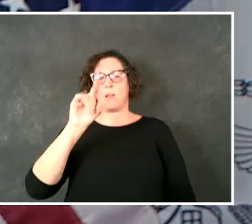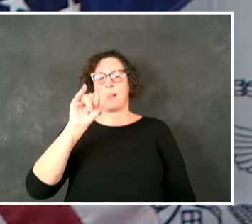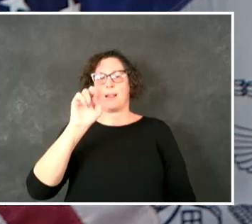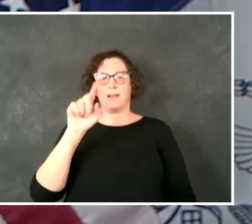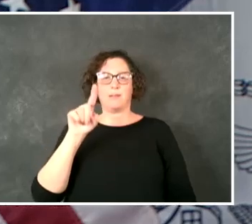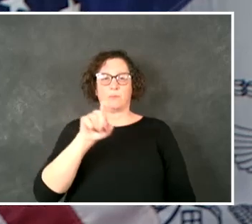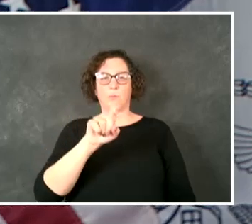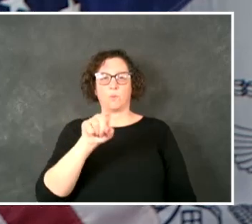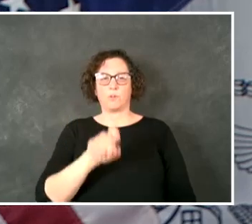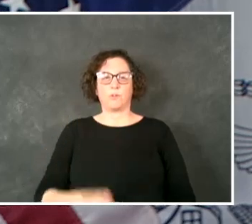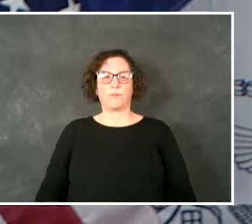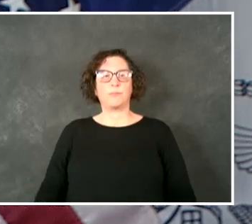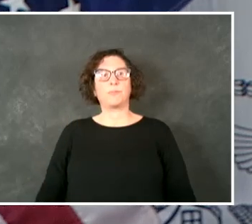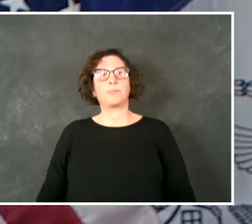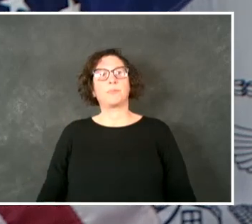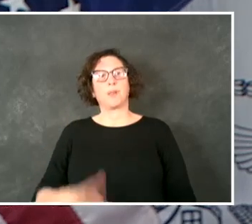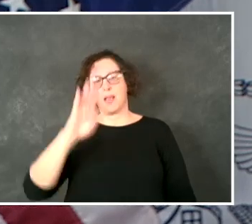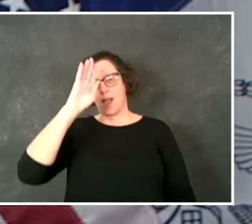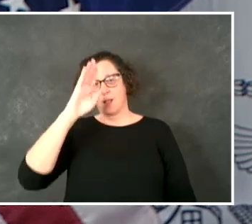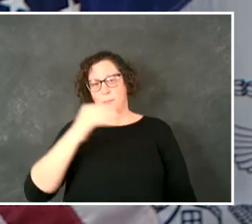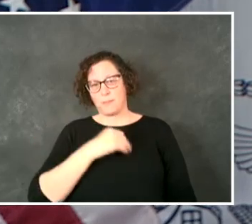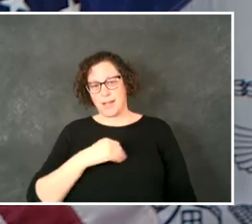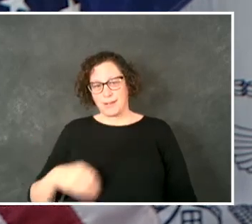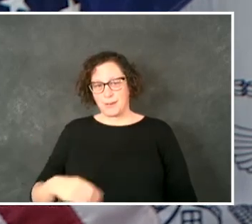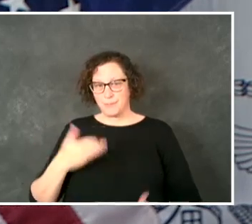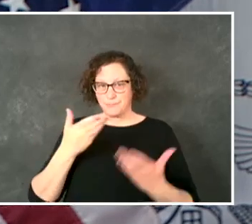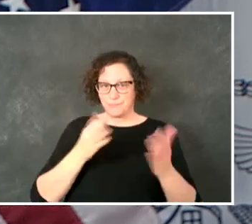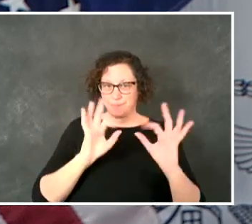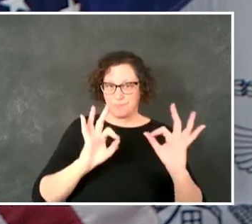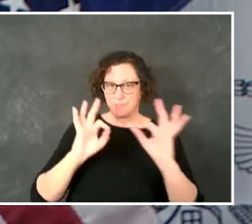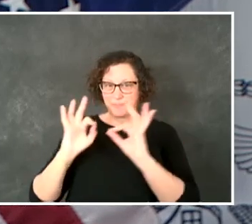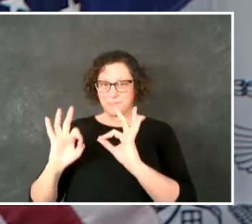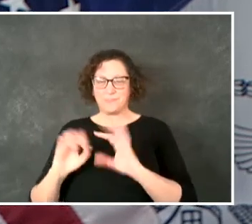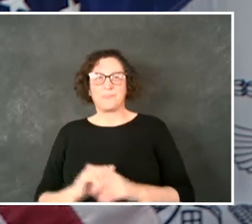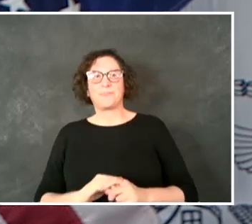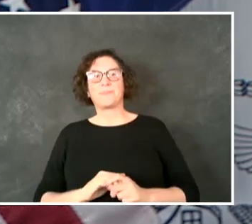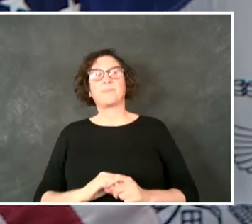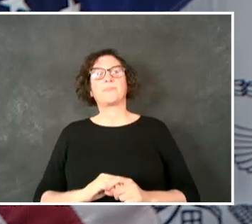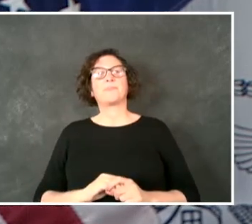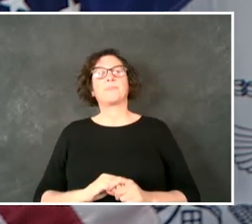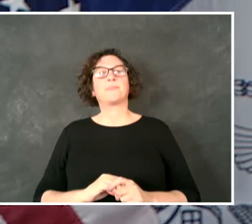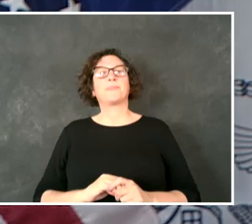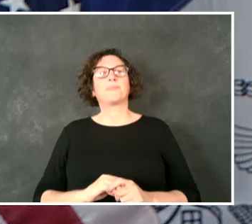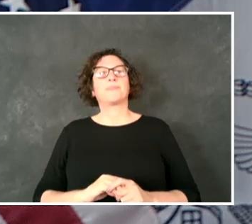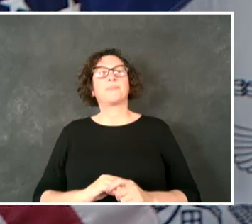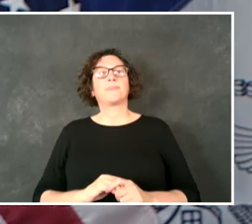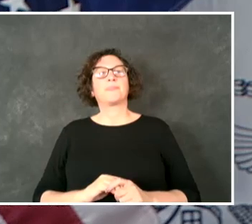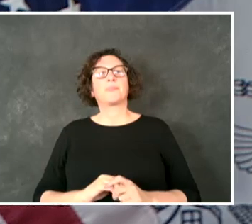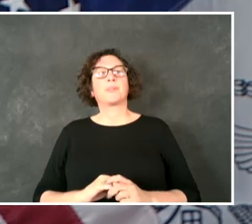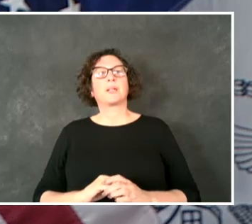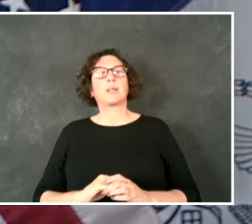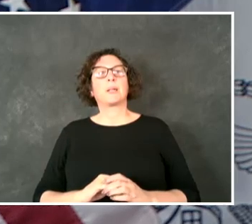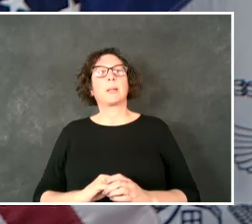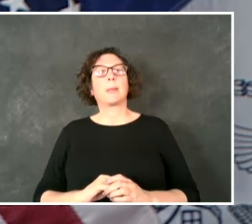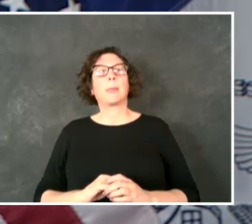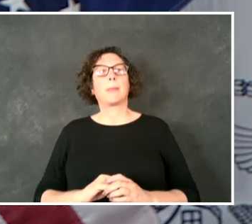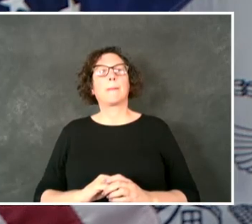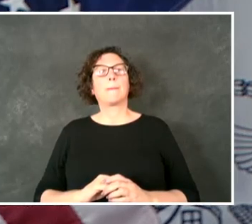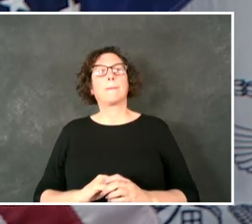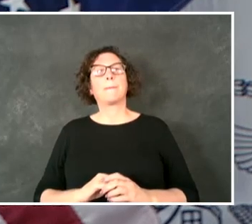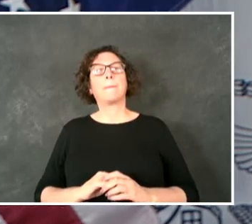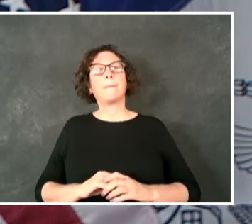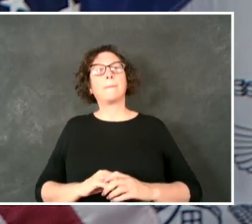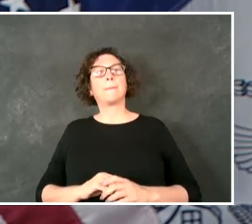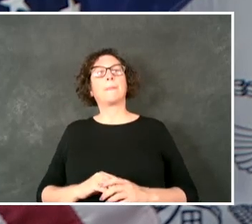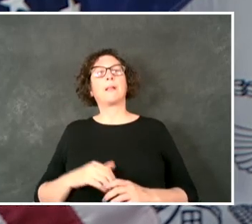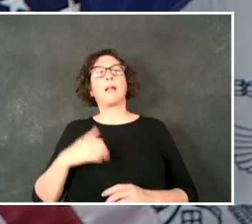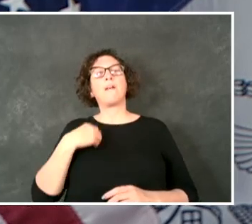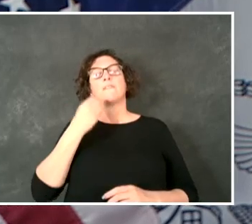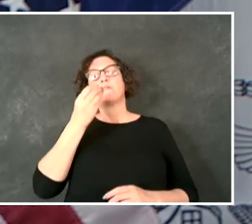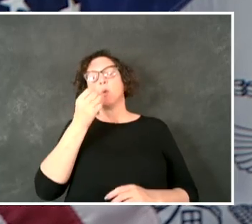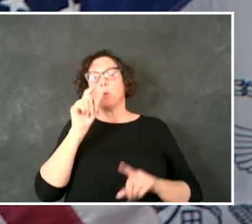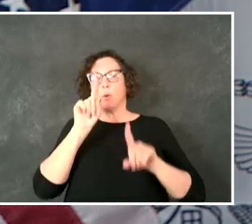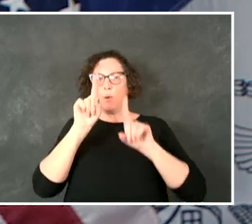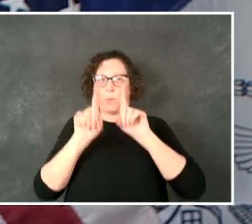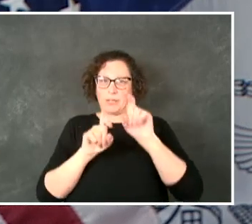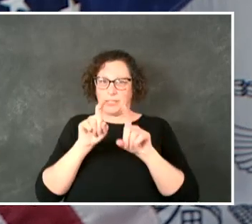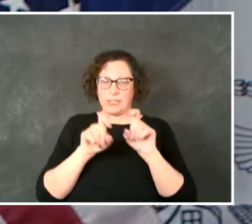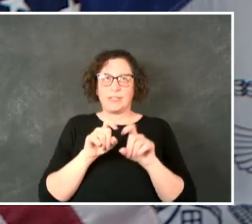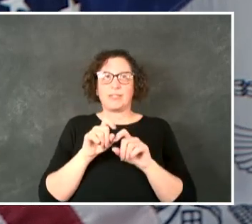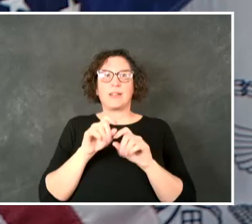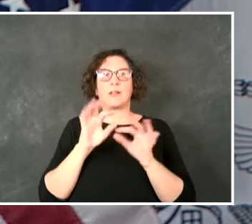GOOD.